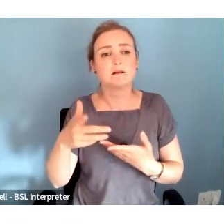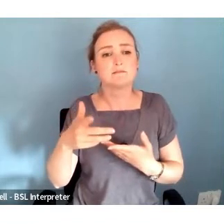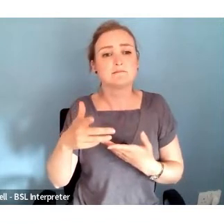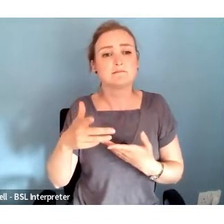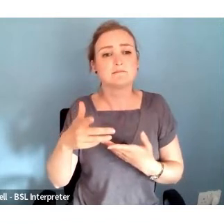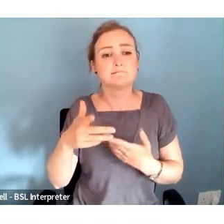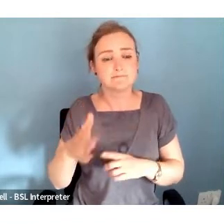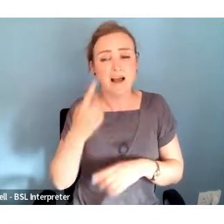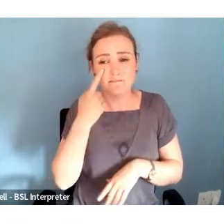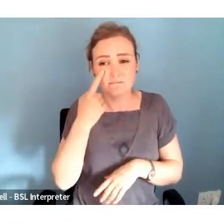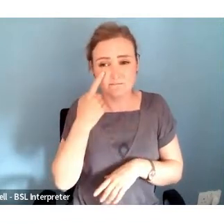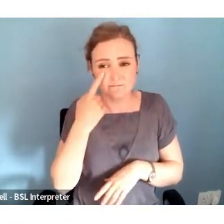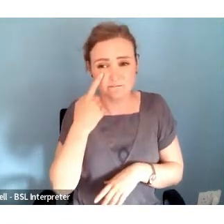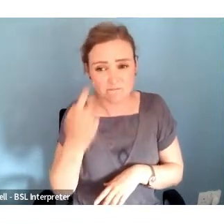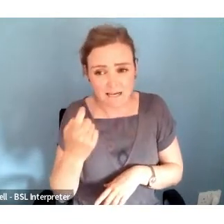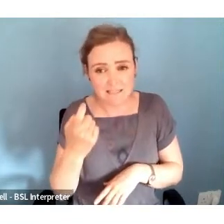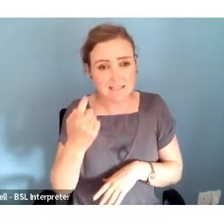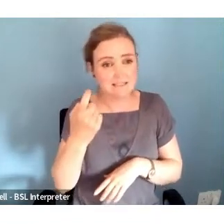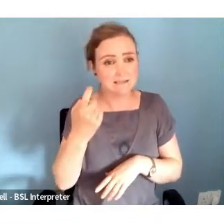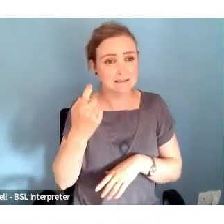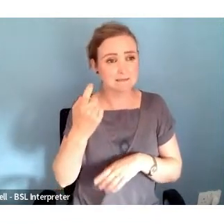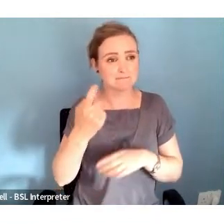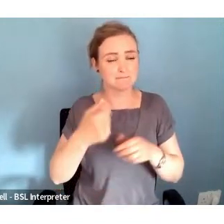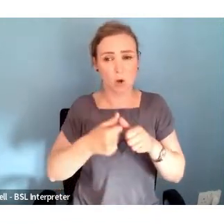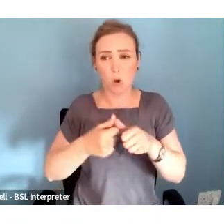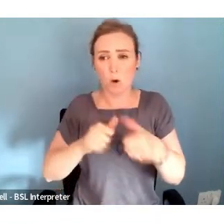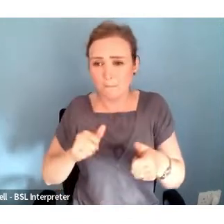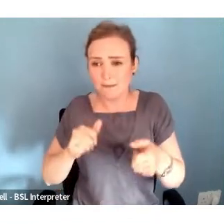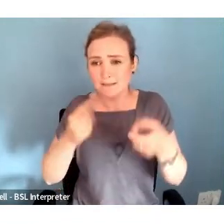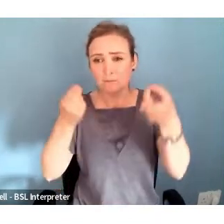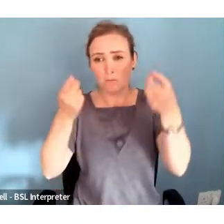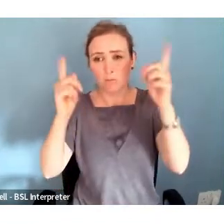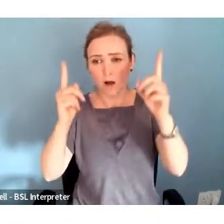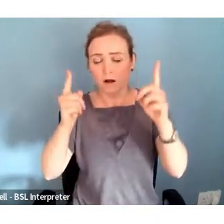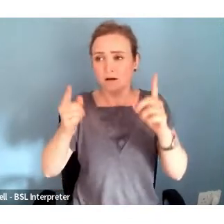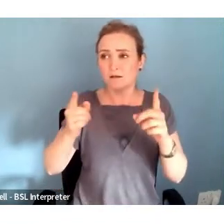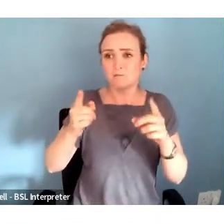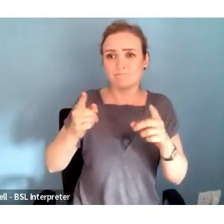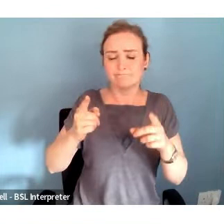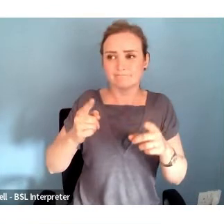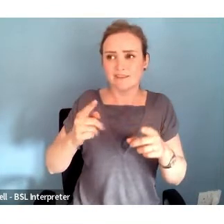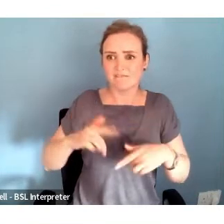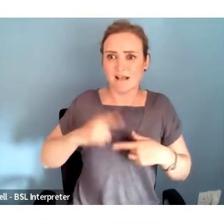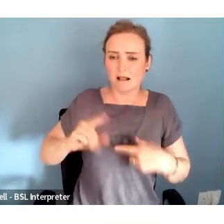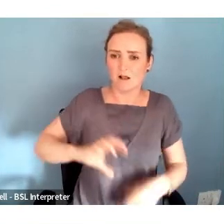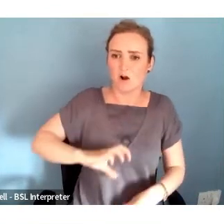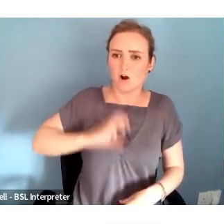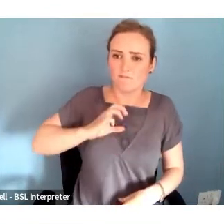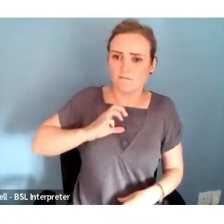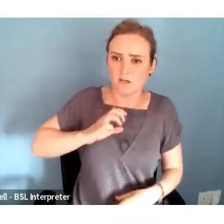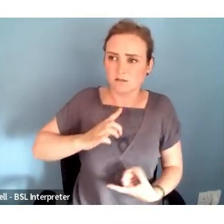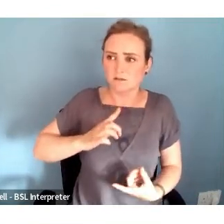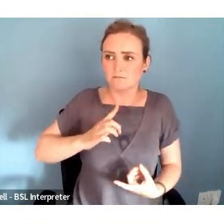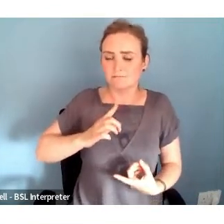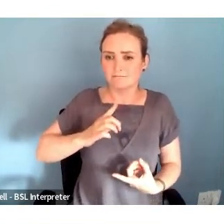s that they had confidence in applying to. They said, we don't know which employers are genuine about